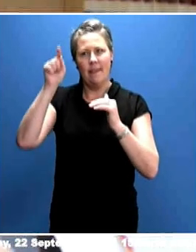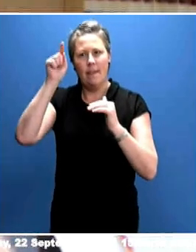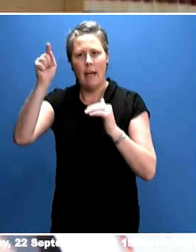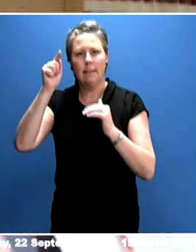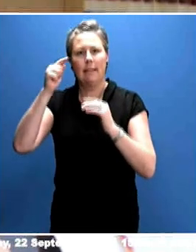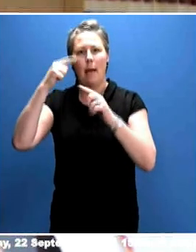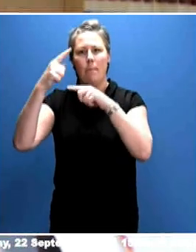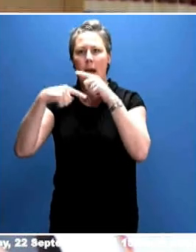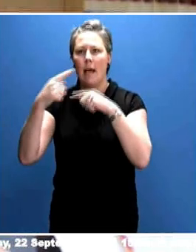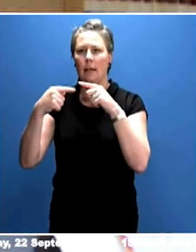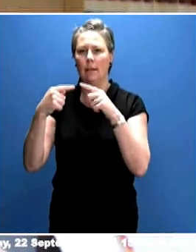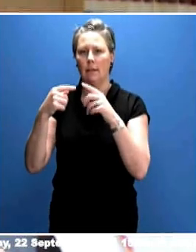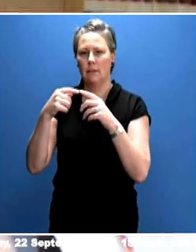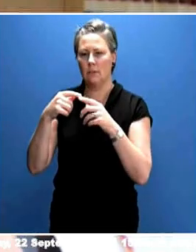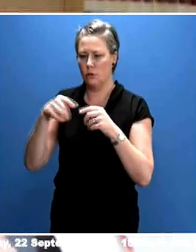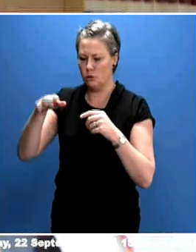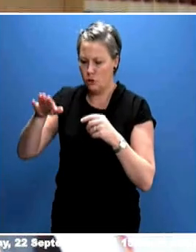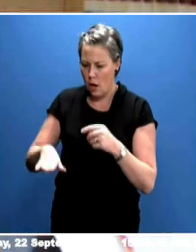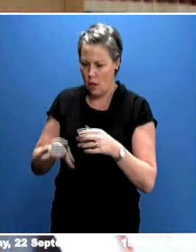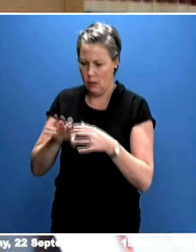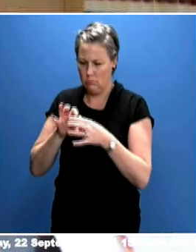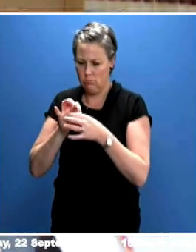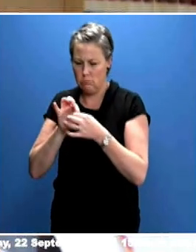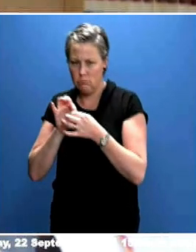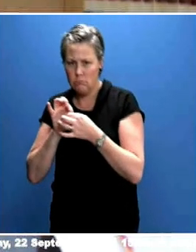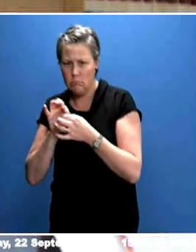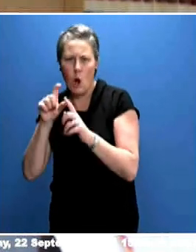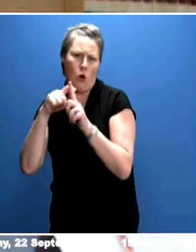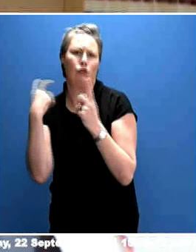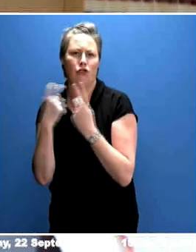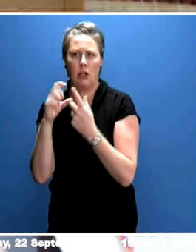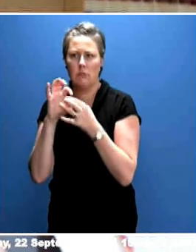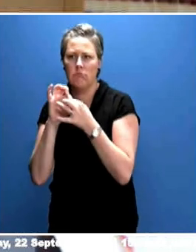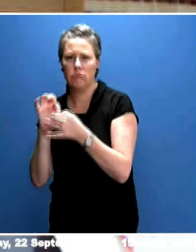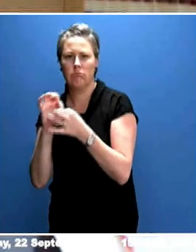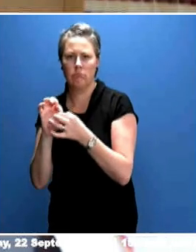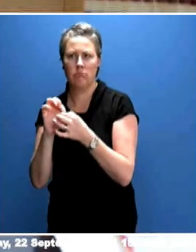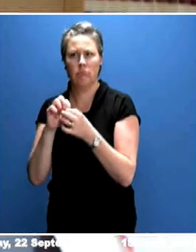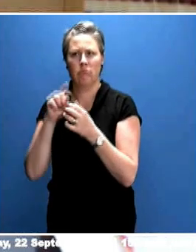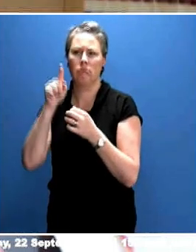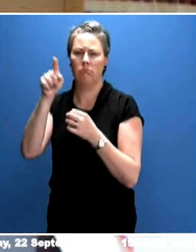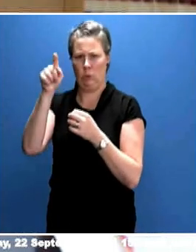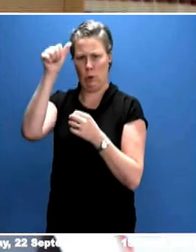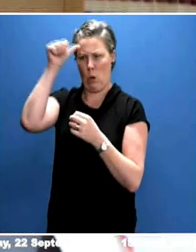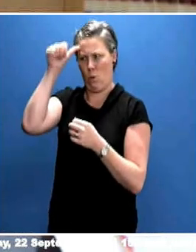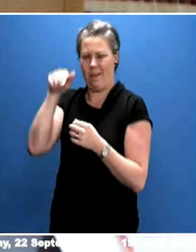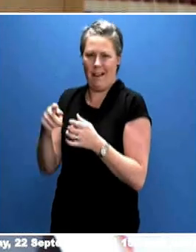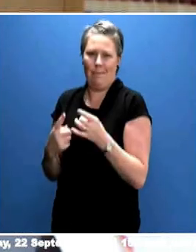connection to the child and, of course, cultural connection is such an important part in strengthening cultural identity.